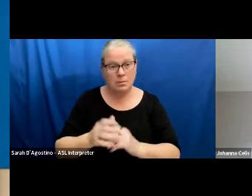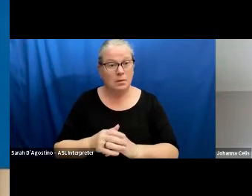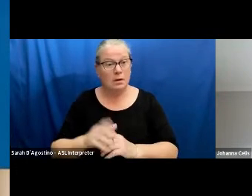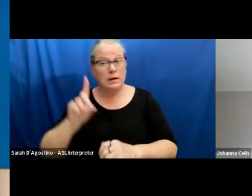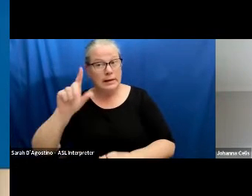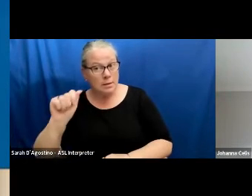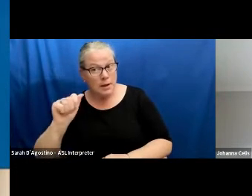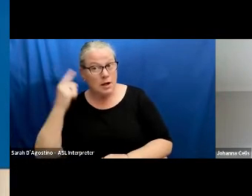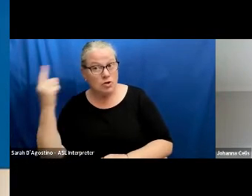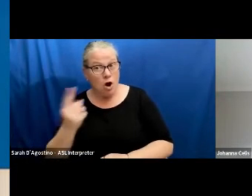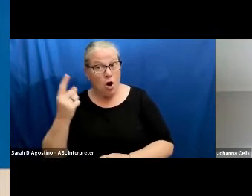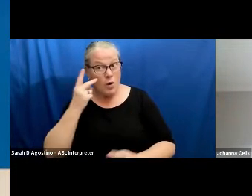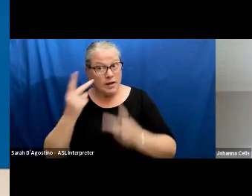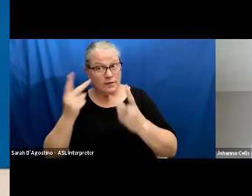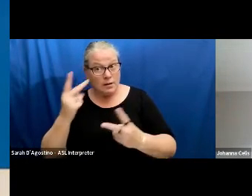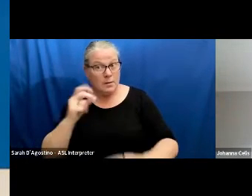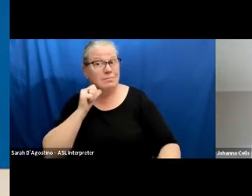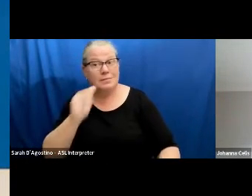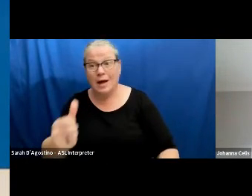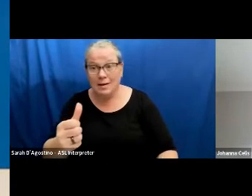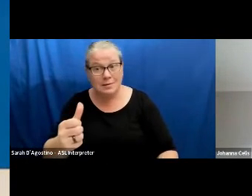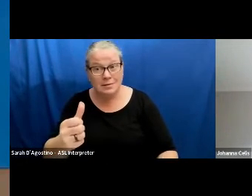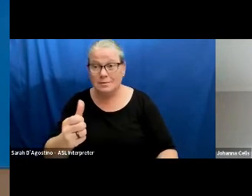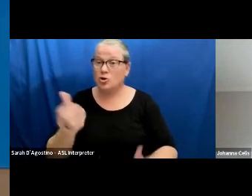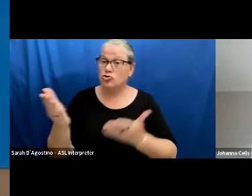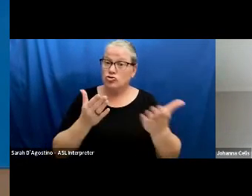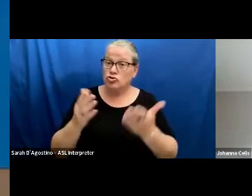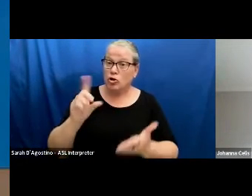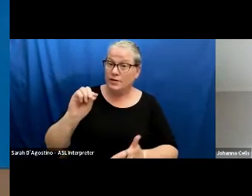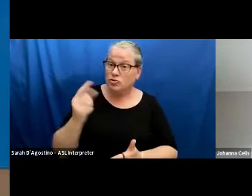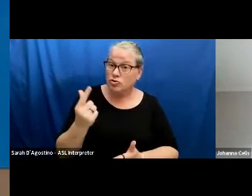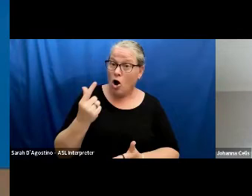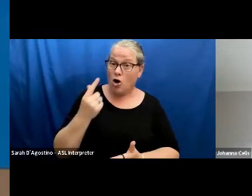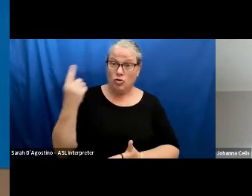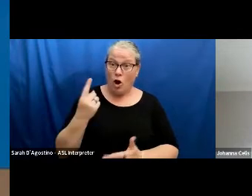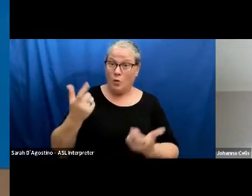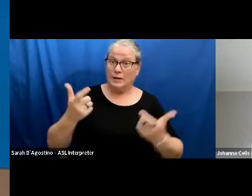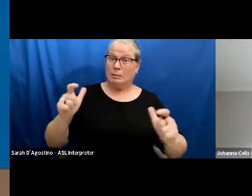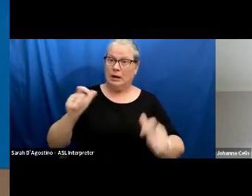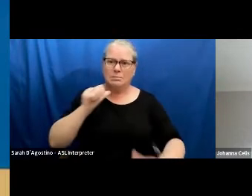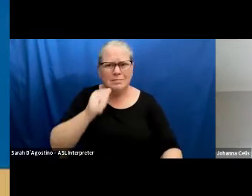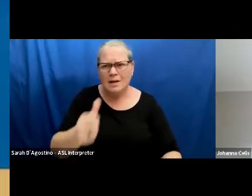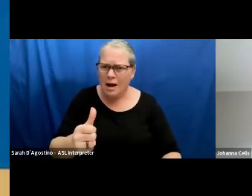all service dogs are not always big it's not just our right to vote it's our responsibility to vote